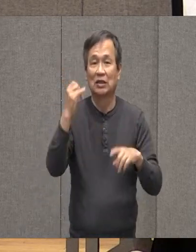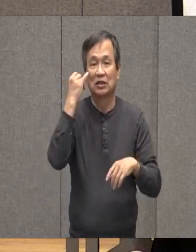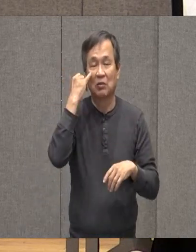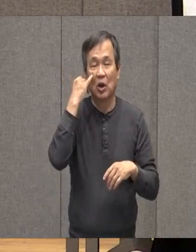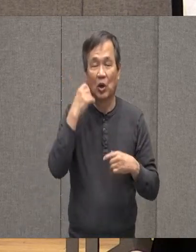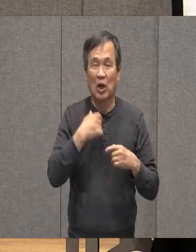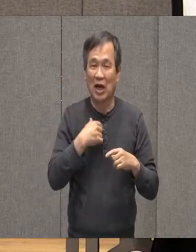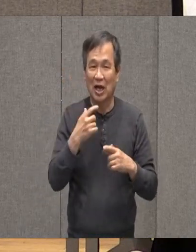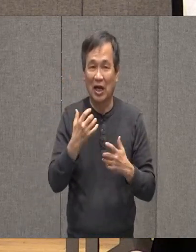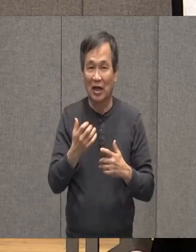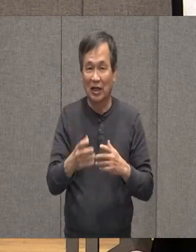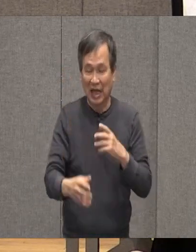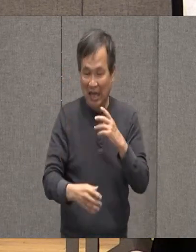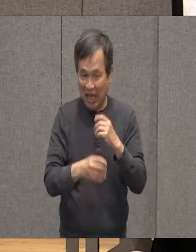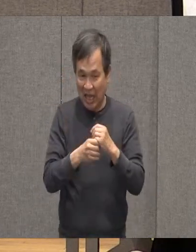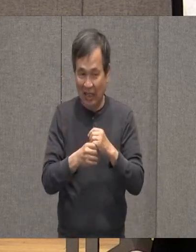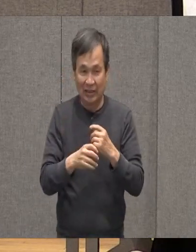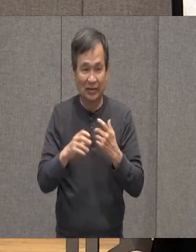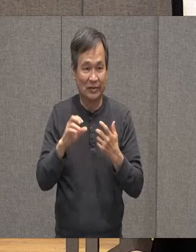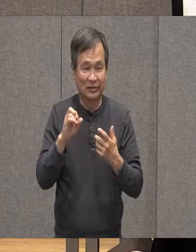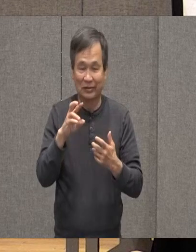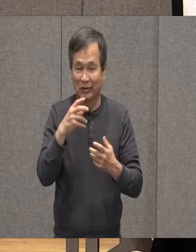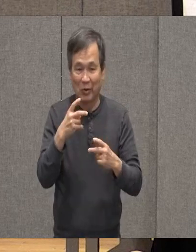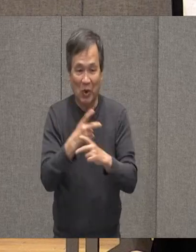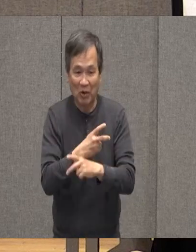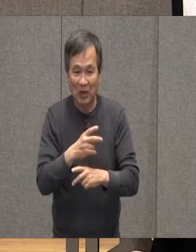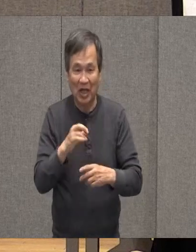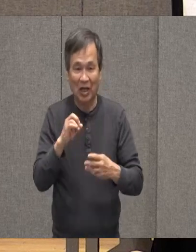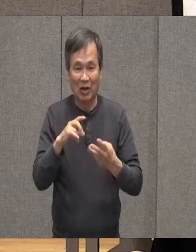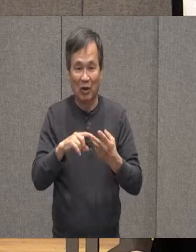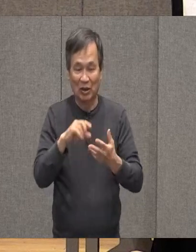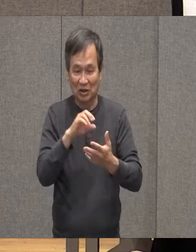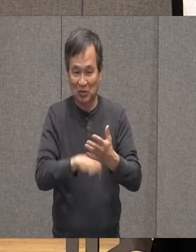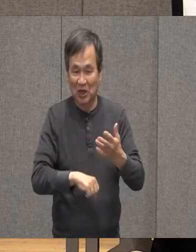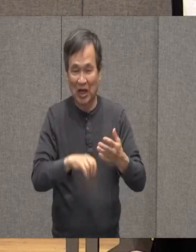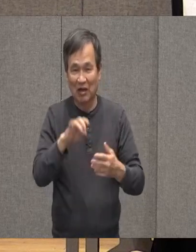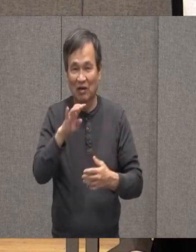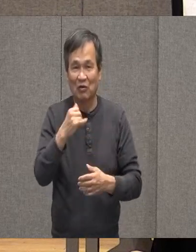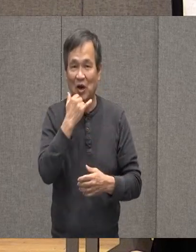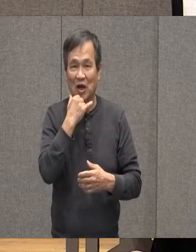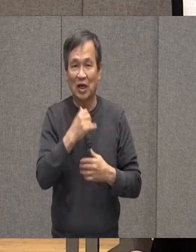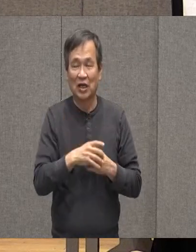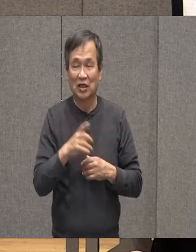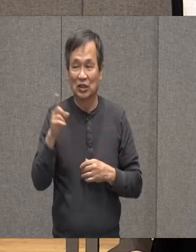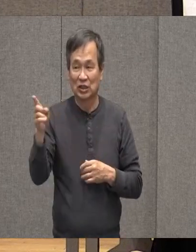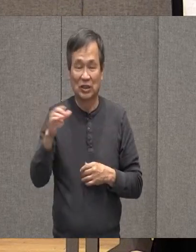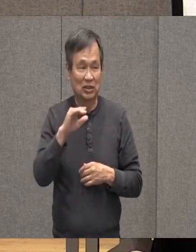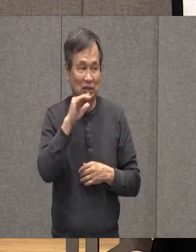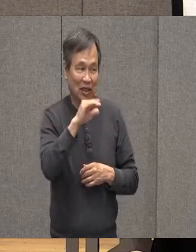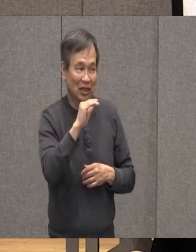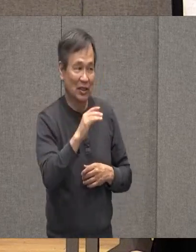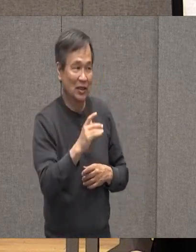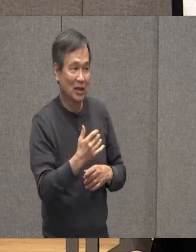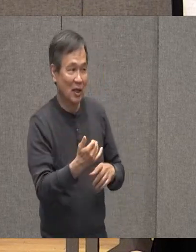the four or multiply the four or subtract the four, Miss Karnas could say, (makes beep sound) you got the wrong answer,